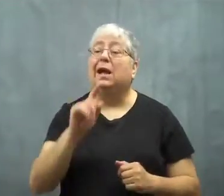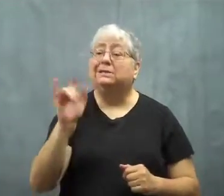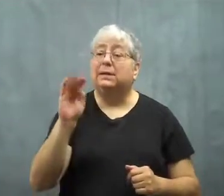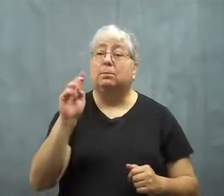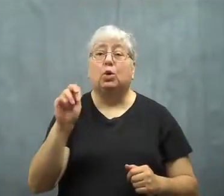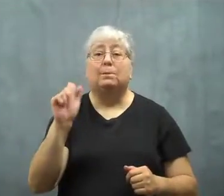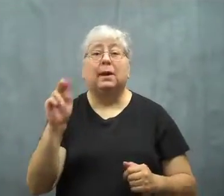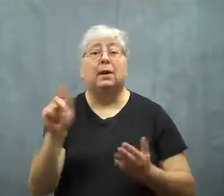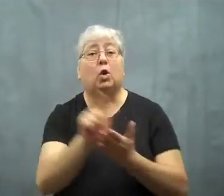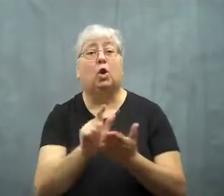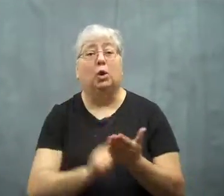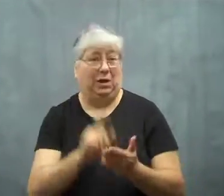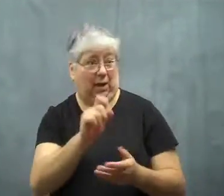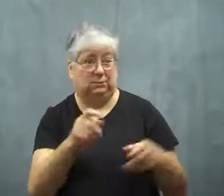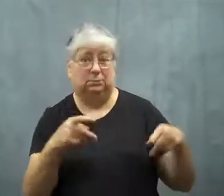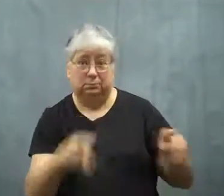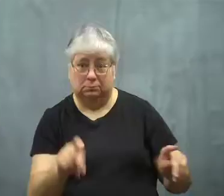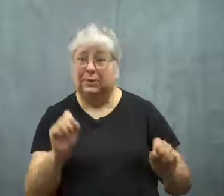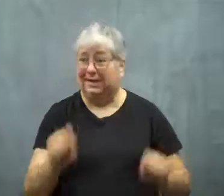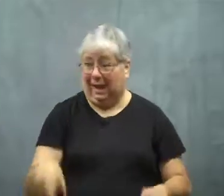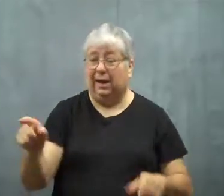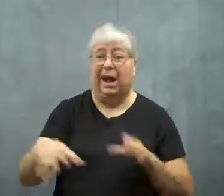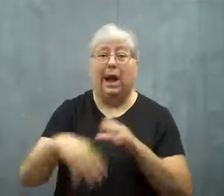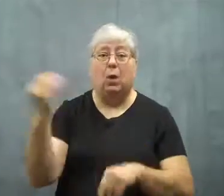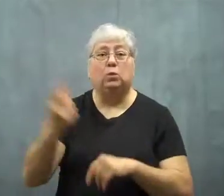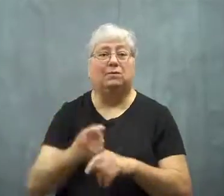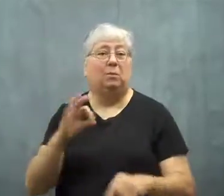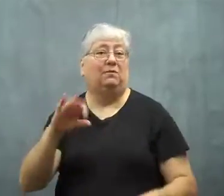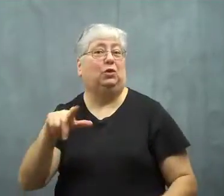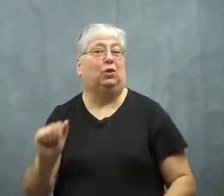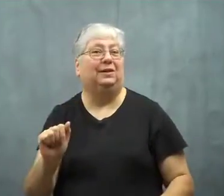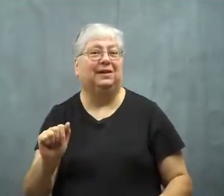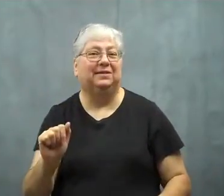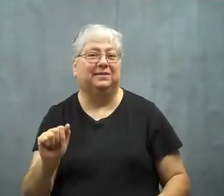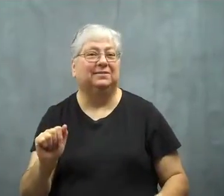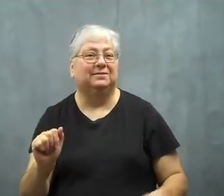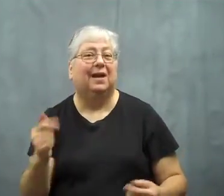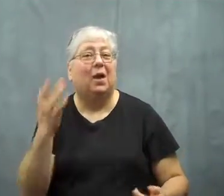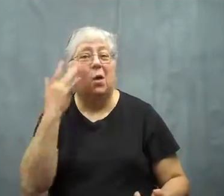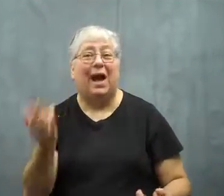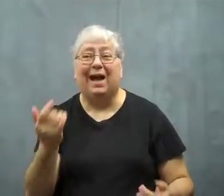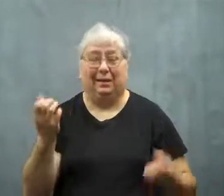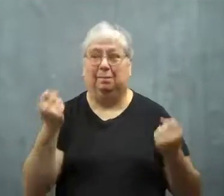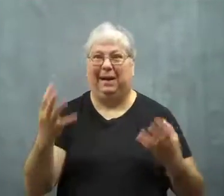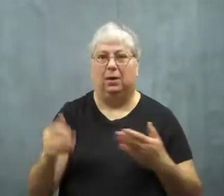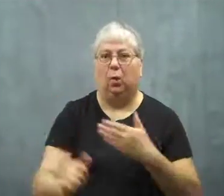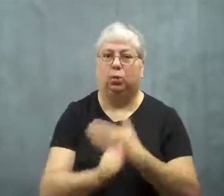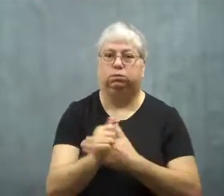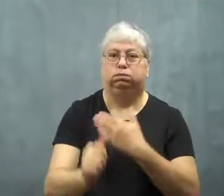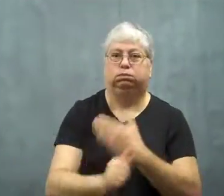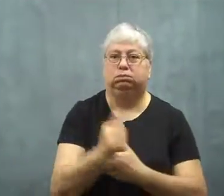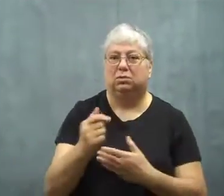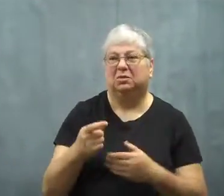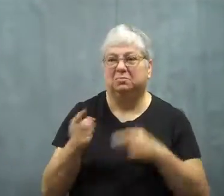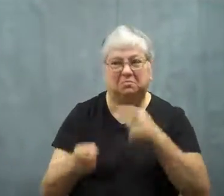Zimmerman's lawyer asked permission for him to leave the state.